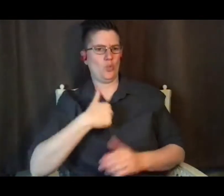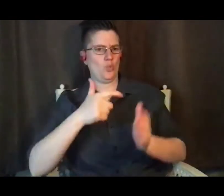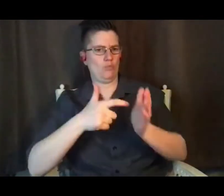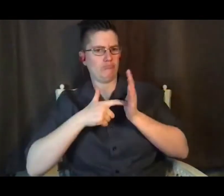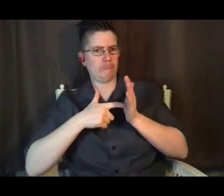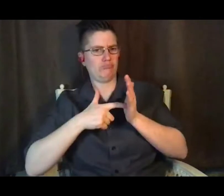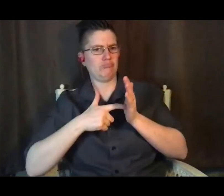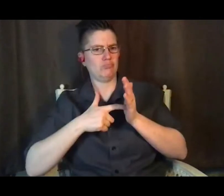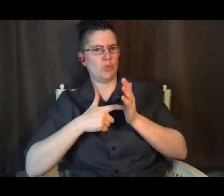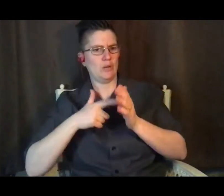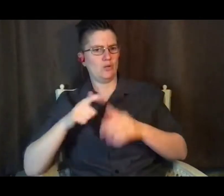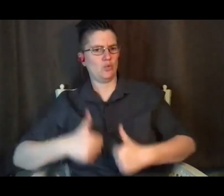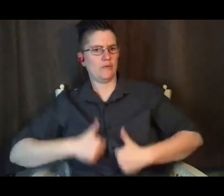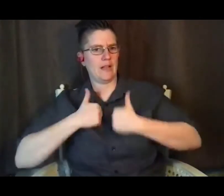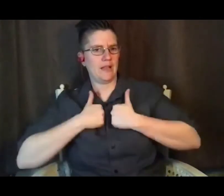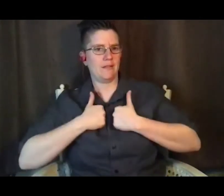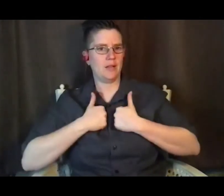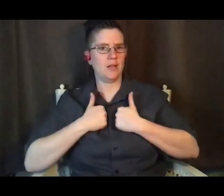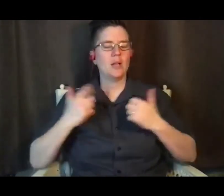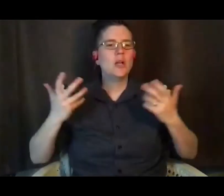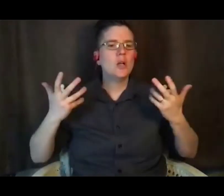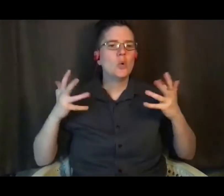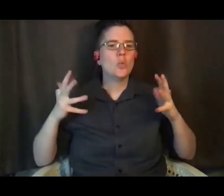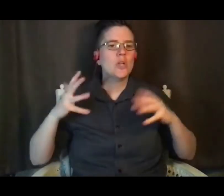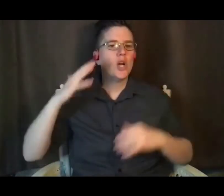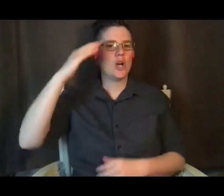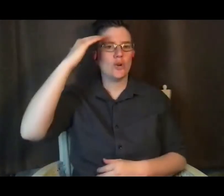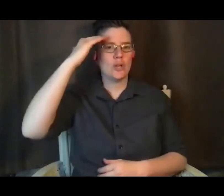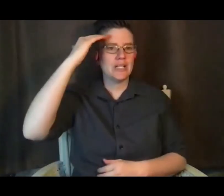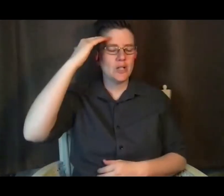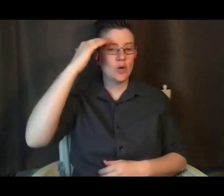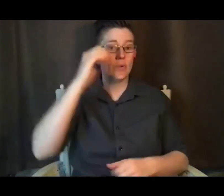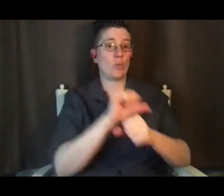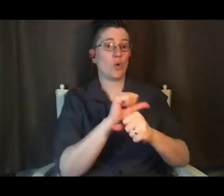we have always already known that the work of justice the work of freedom